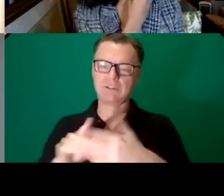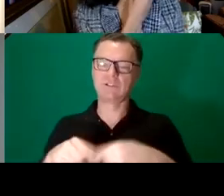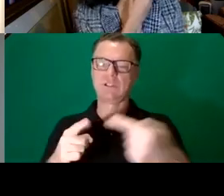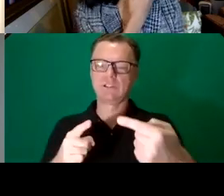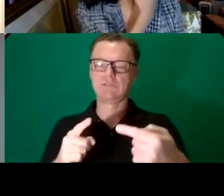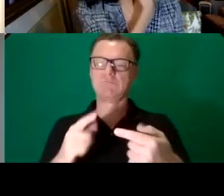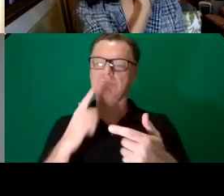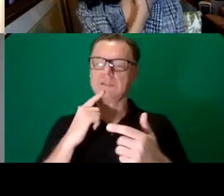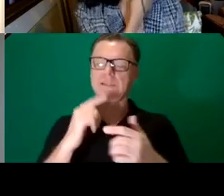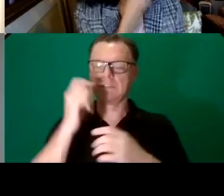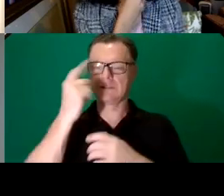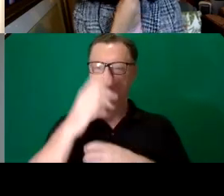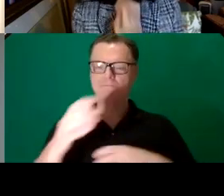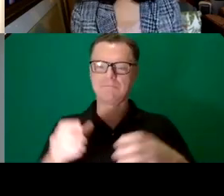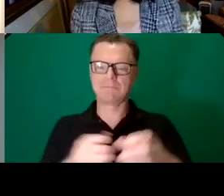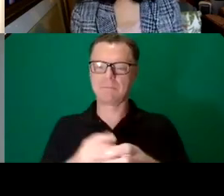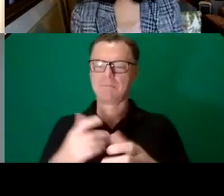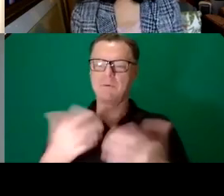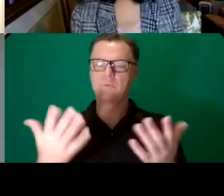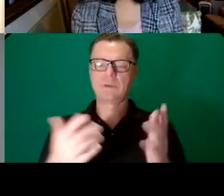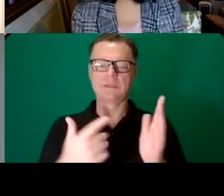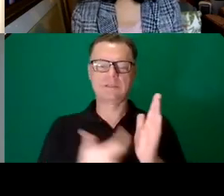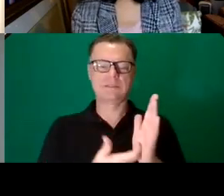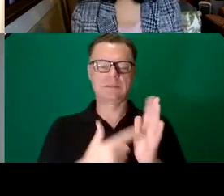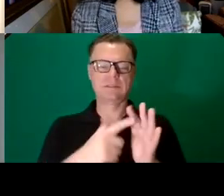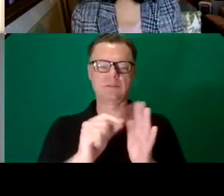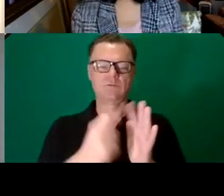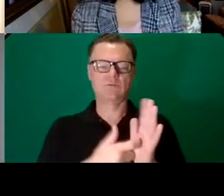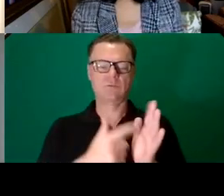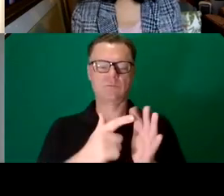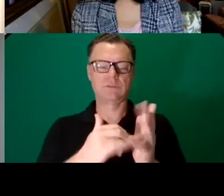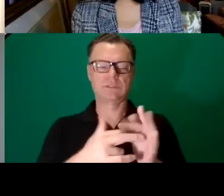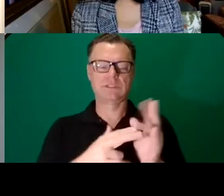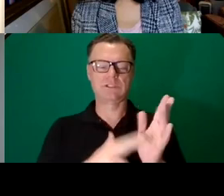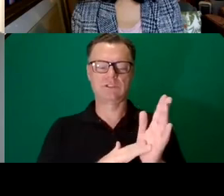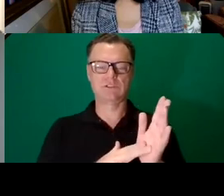way to go in terms of representation in ensuring that there's this diversity portrayed and